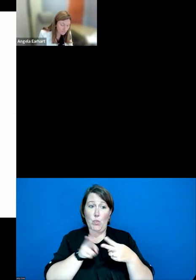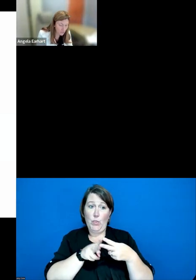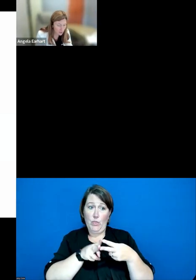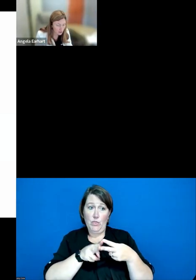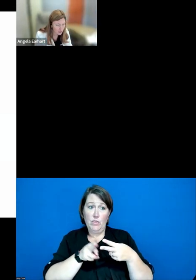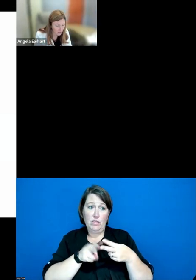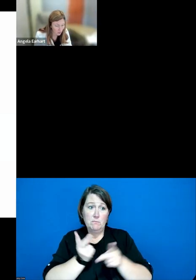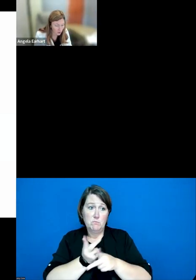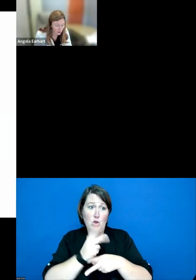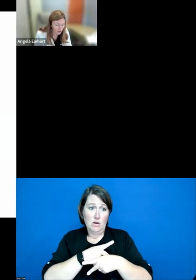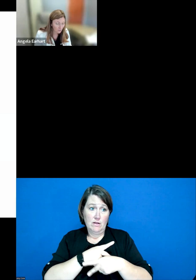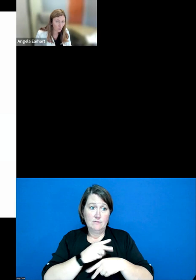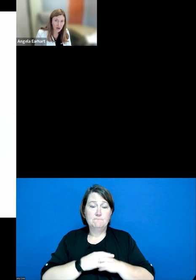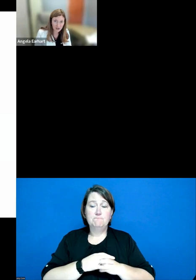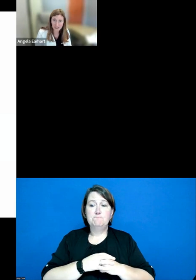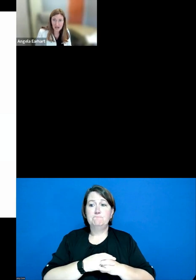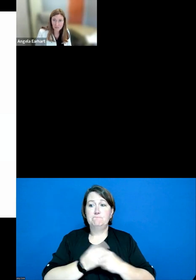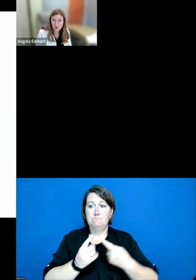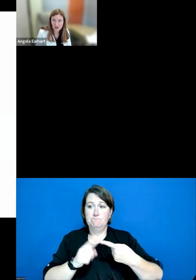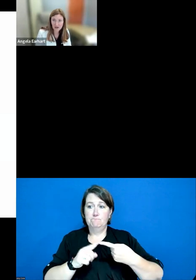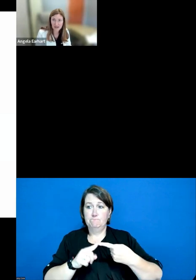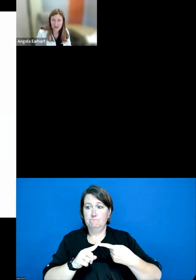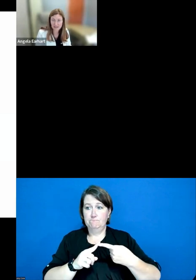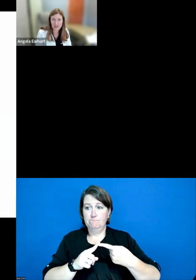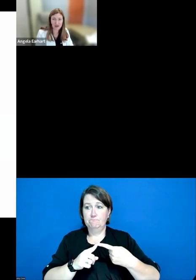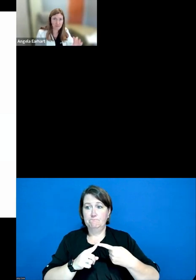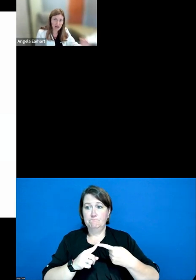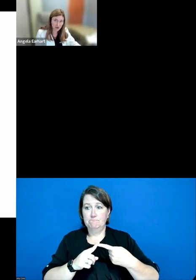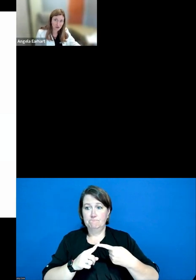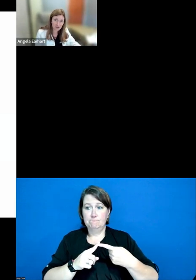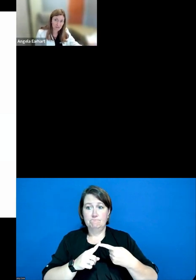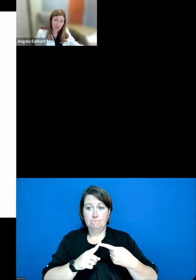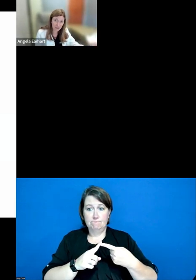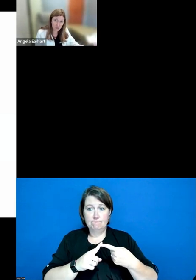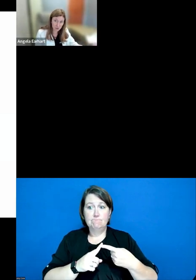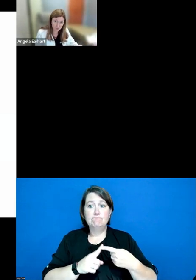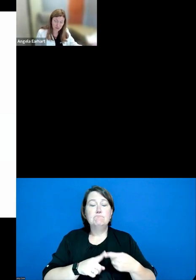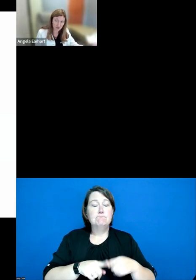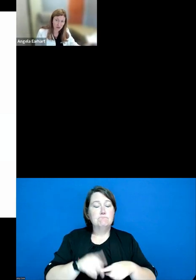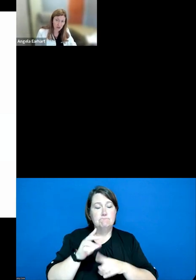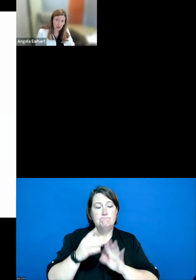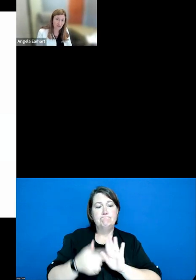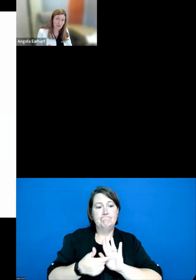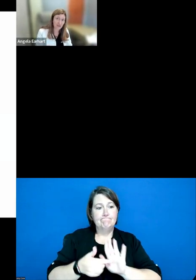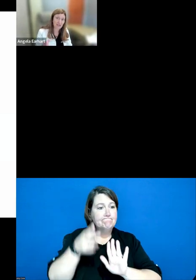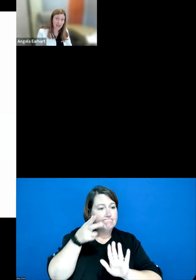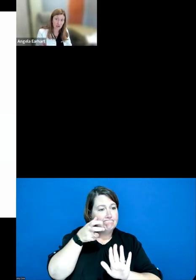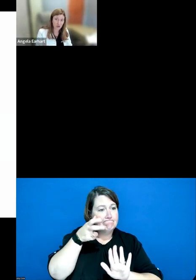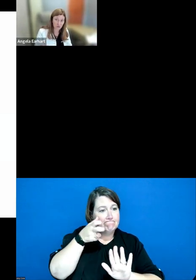So one, the top one is you have the monitor in the baby's room and and then the second one